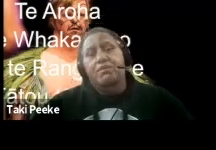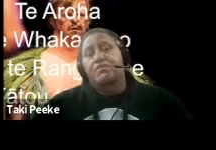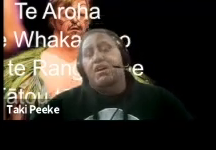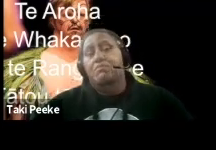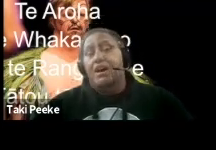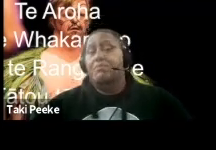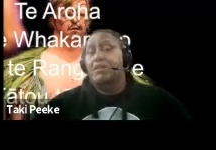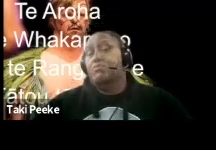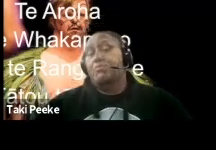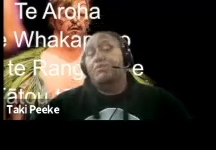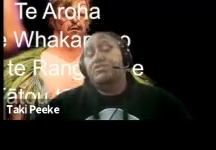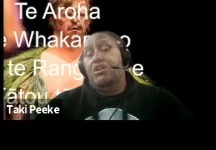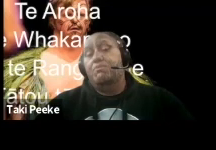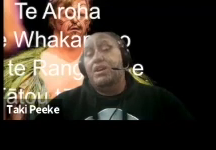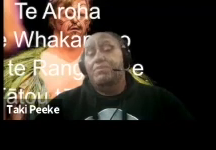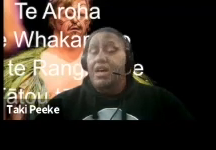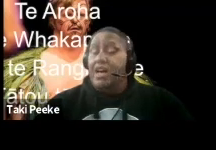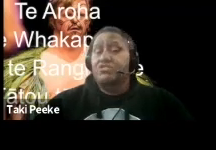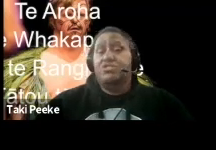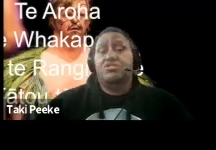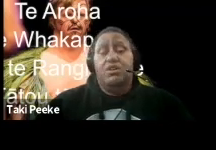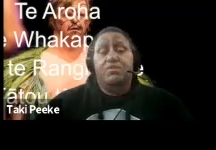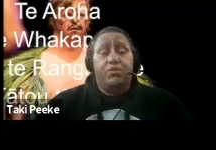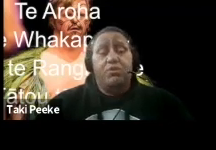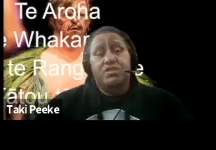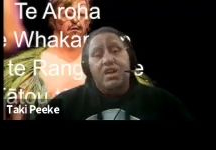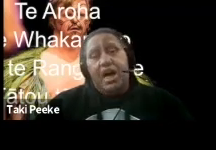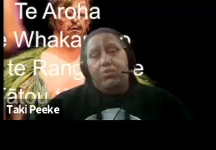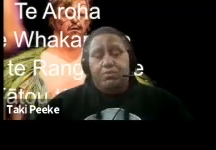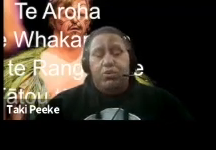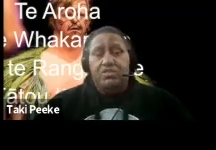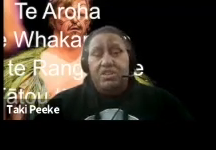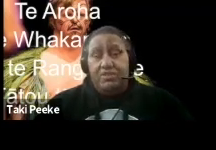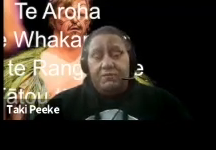a member of Te Ao Mārama and it’s my privilege to open up this session of the forums with Paula this evening.